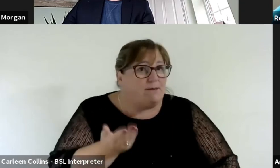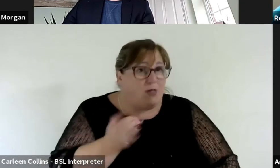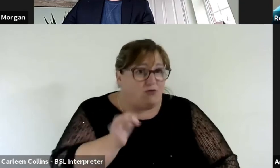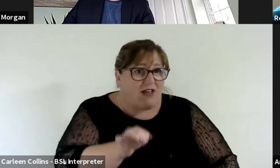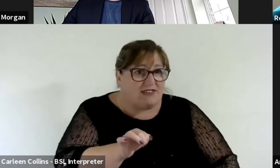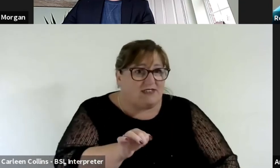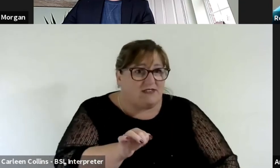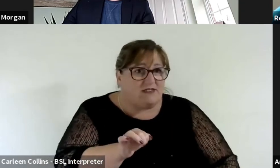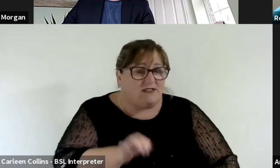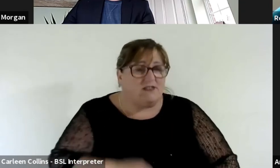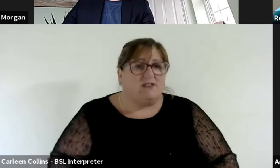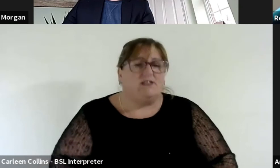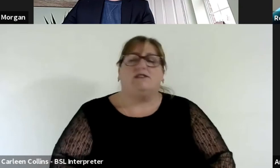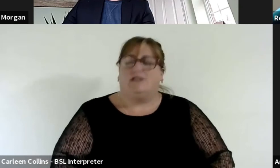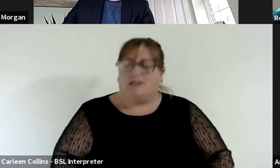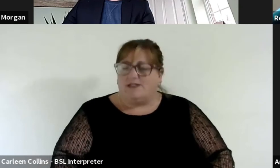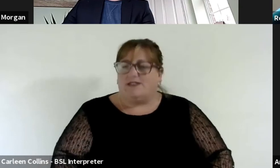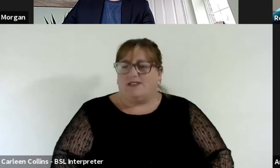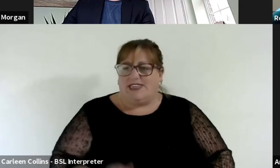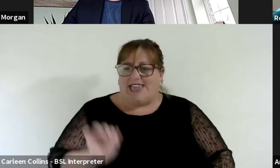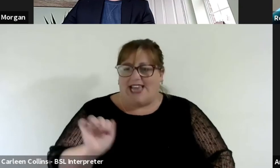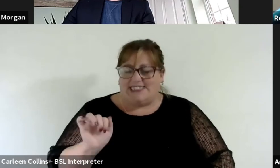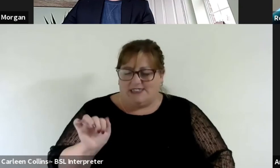employer, these are the accommodations I need.